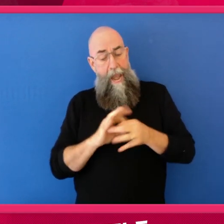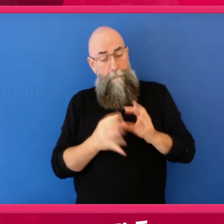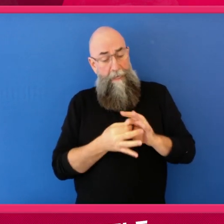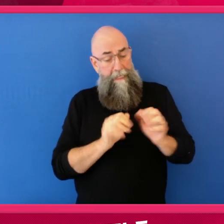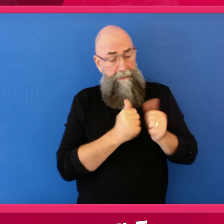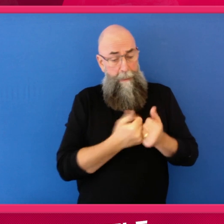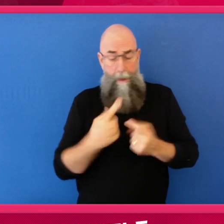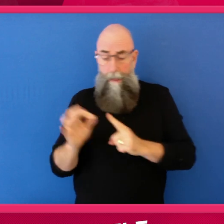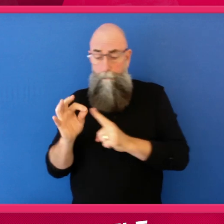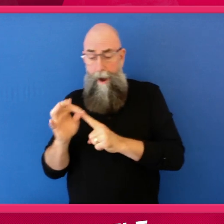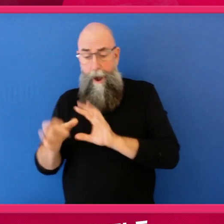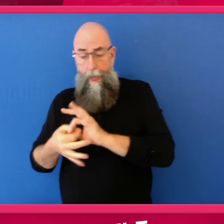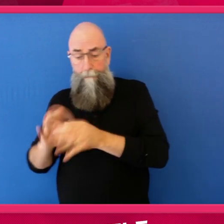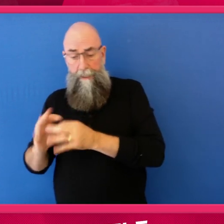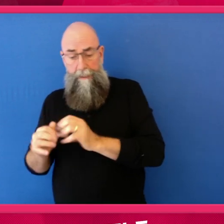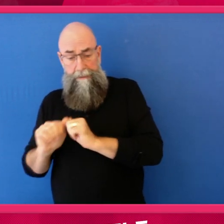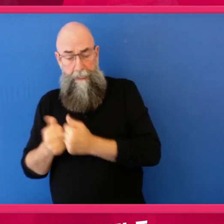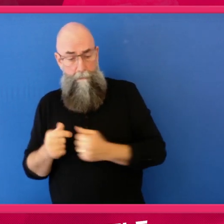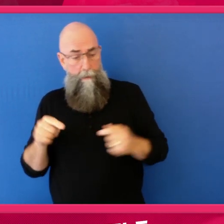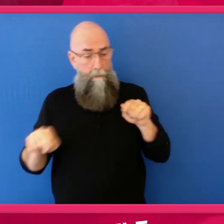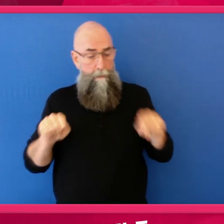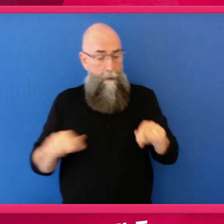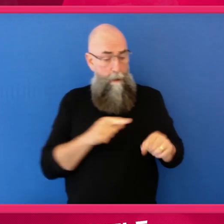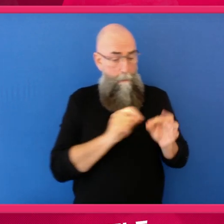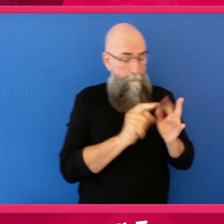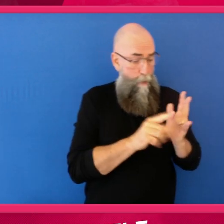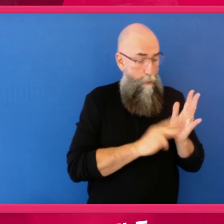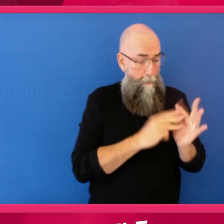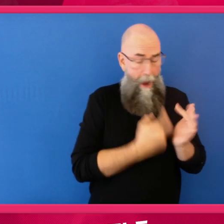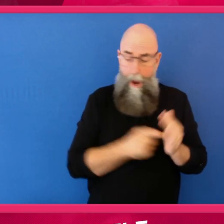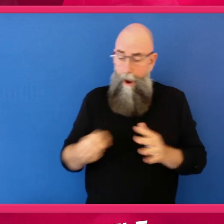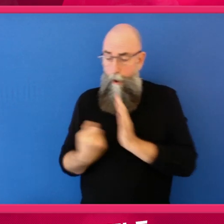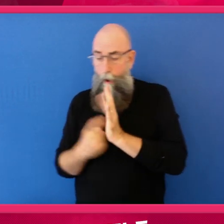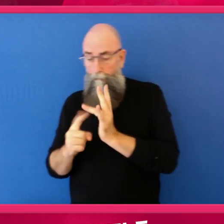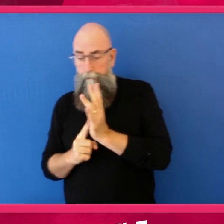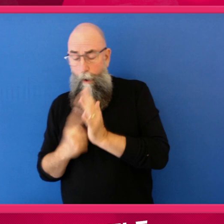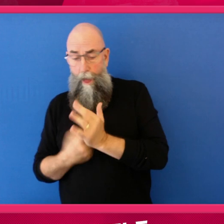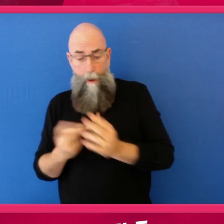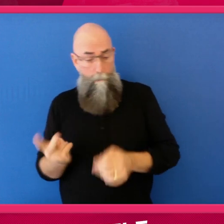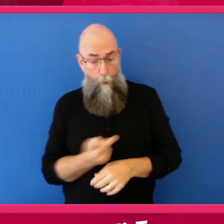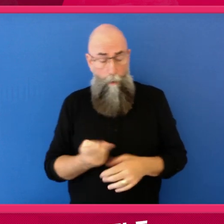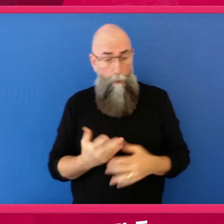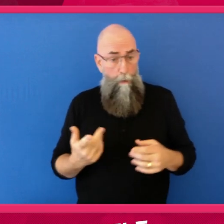of inspiration from the Boomers? Or they've got their own, their own stuff? Kurt Fearnley: There are some teams that actually do interact quite a lot. I know the Dolphins,